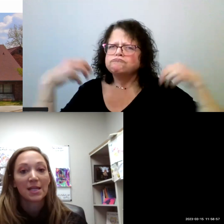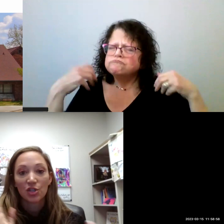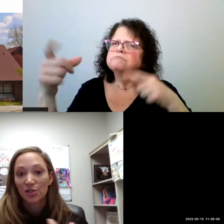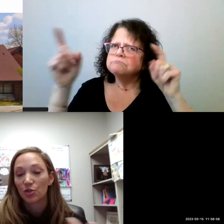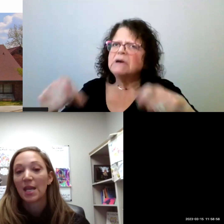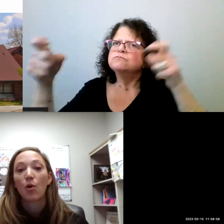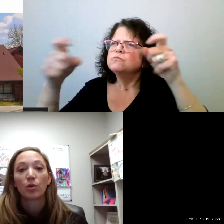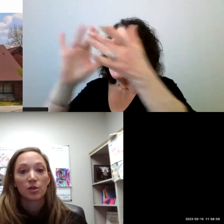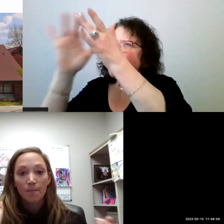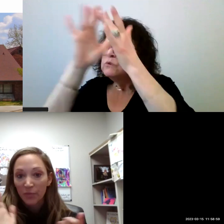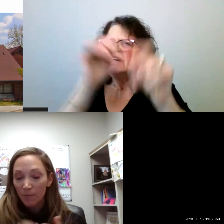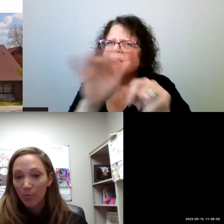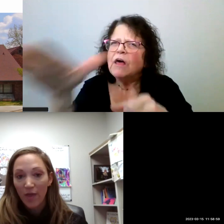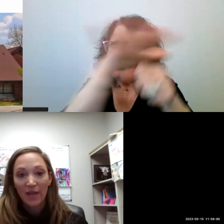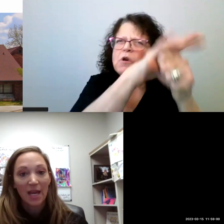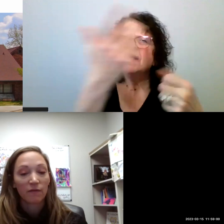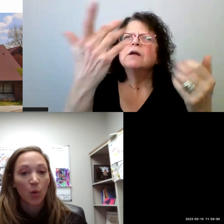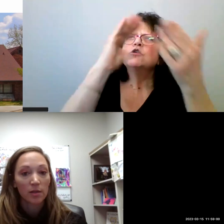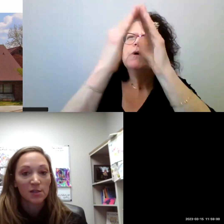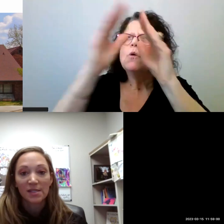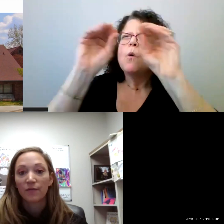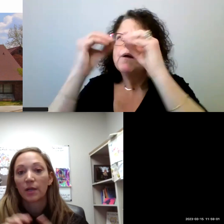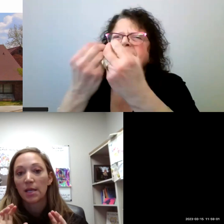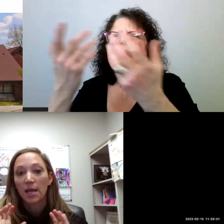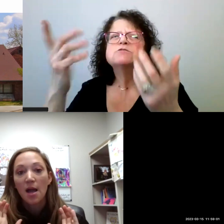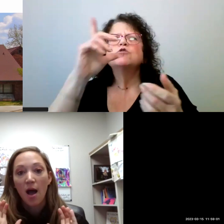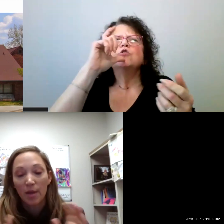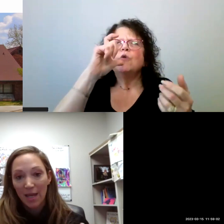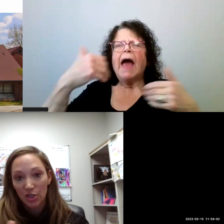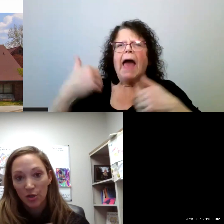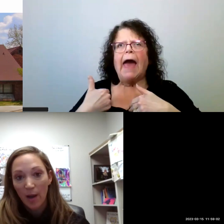organizations, their stakeholders, people that they care for specifically, and making sure